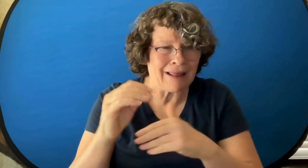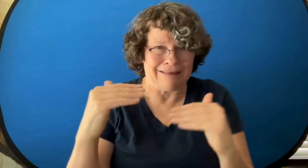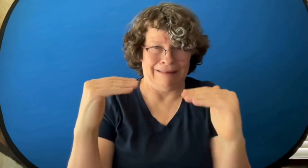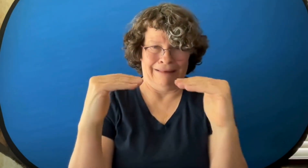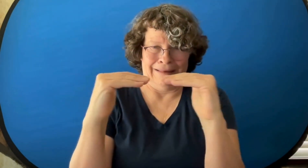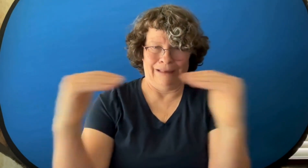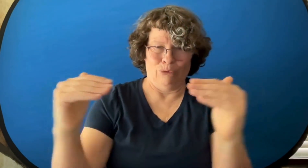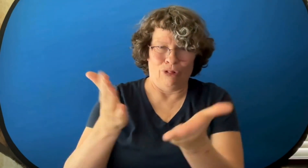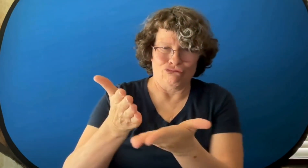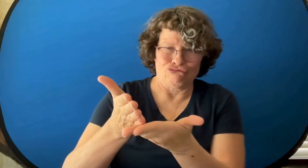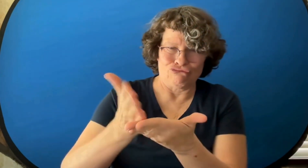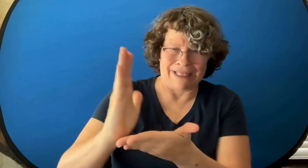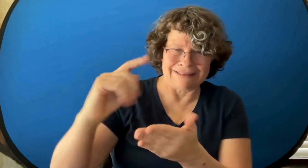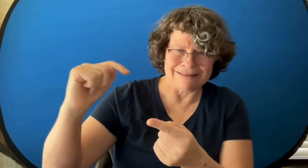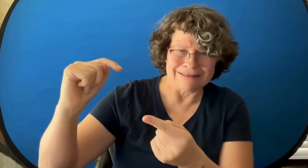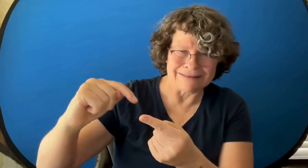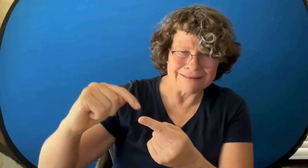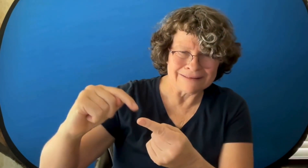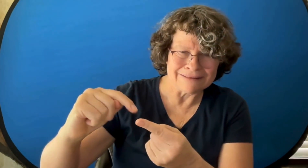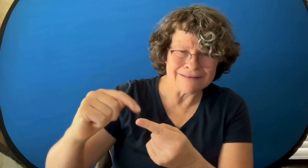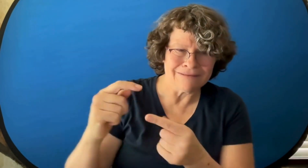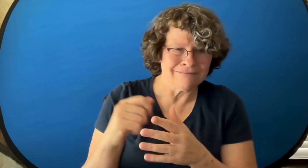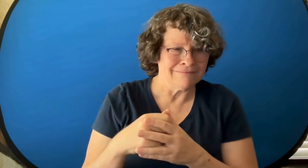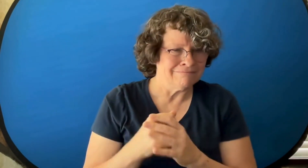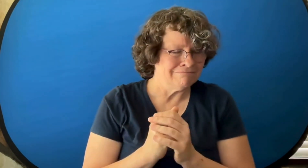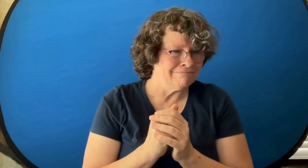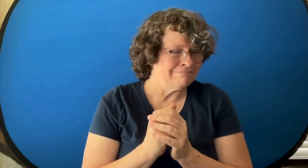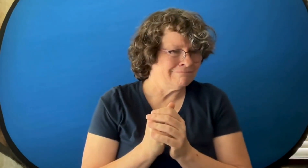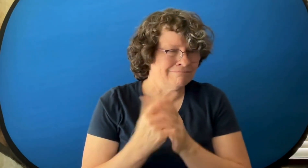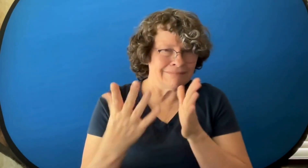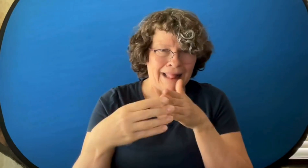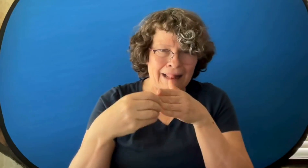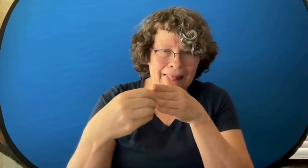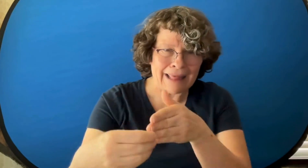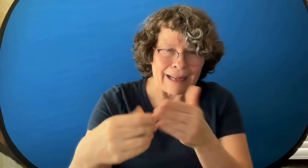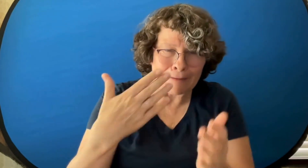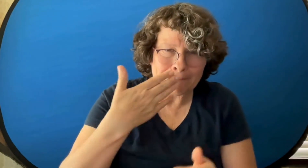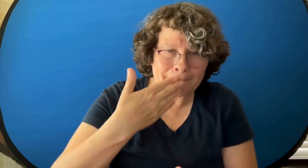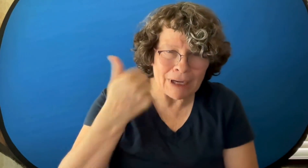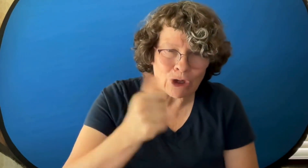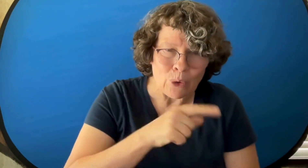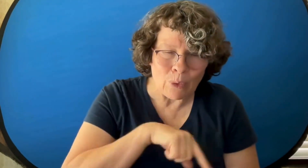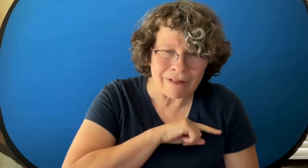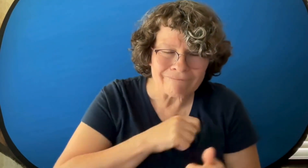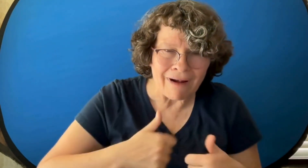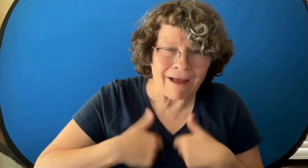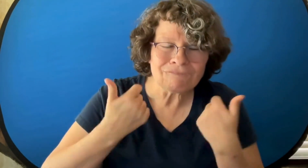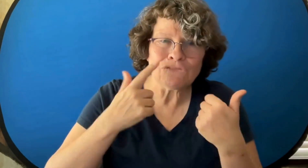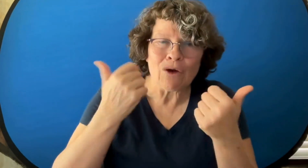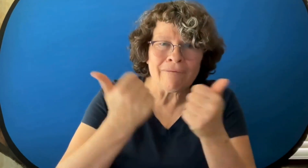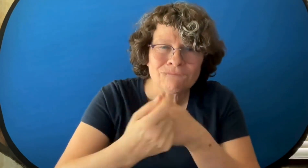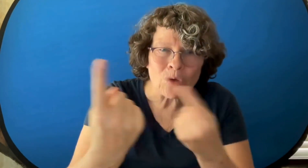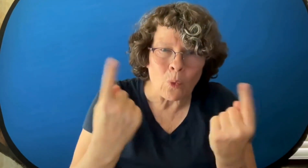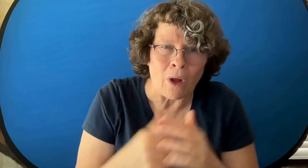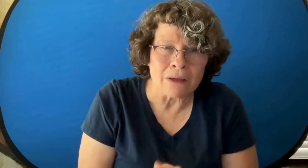and equal rights, leading to a better quality of life for everyone,